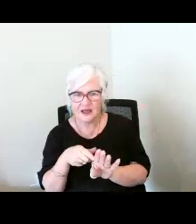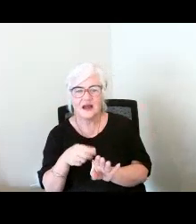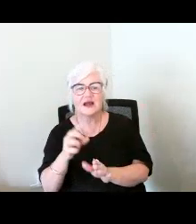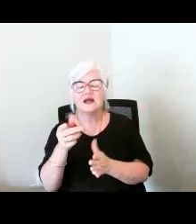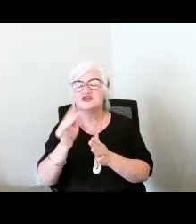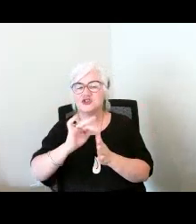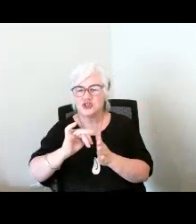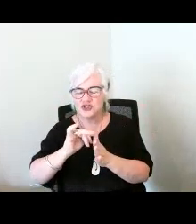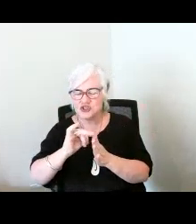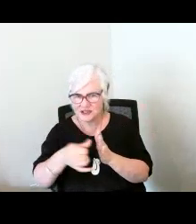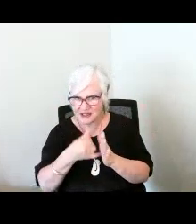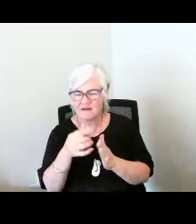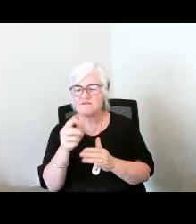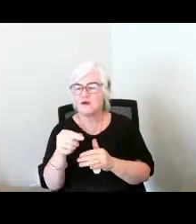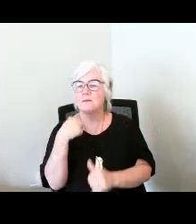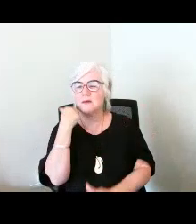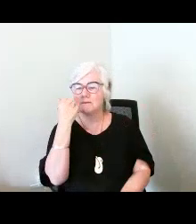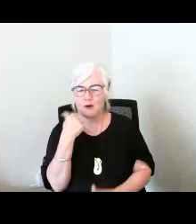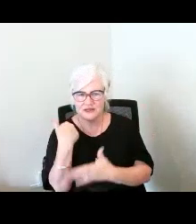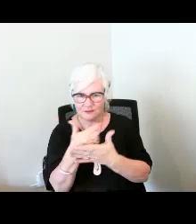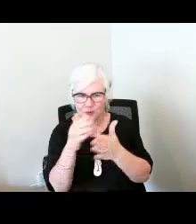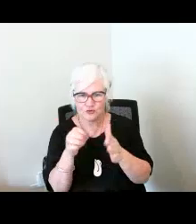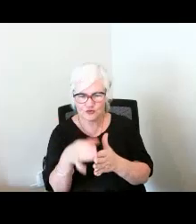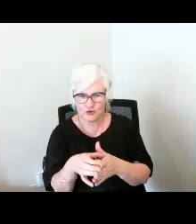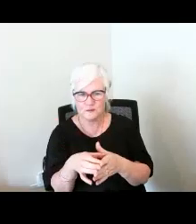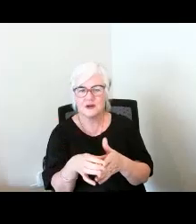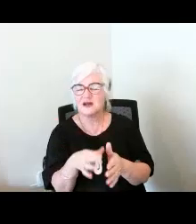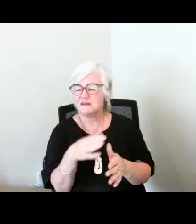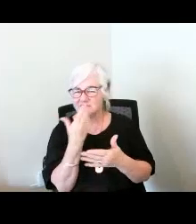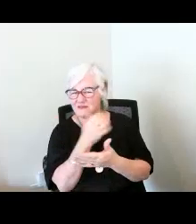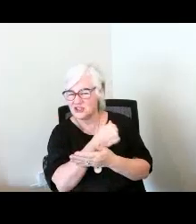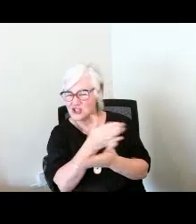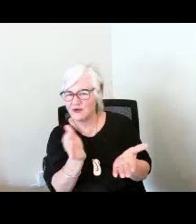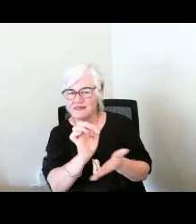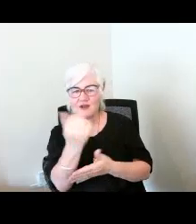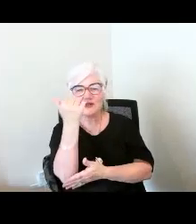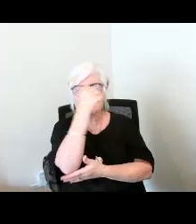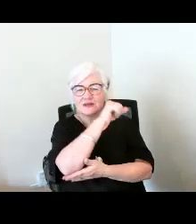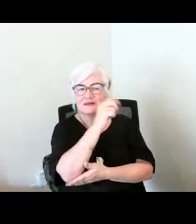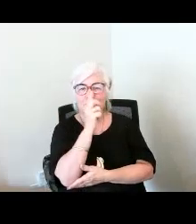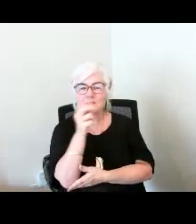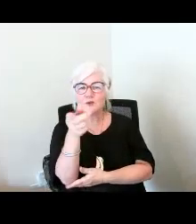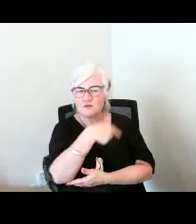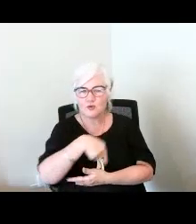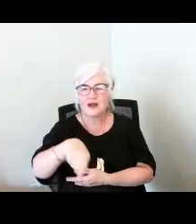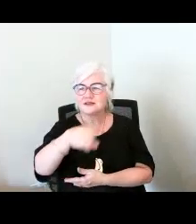Ahi Kaa for sharing their experiences of being peer workers at People for Us – thank you.